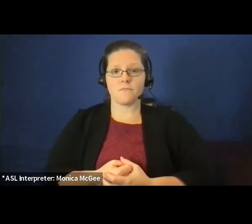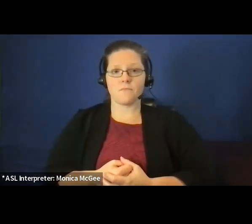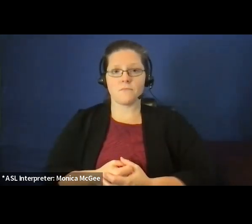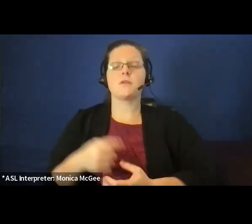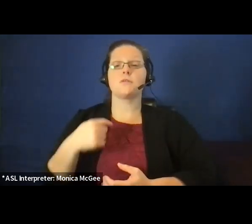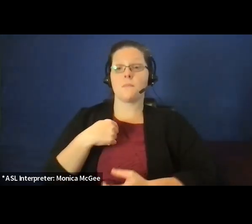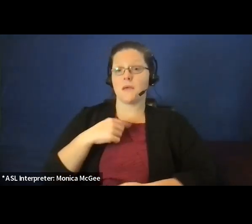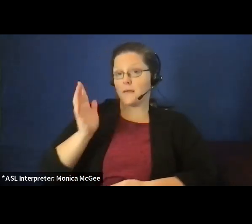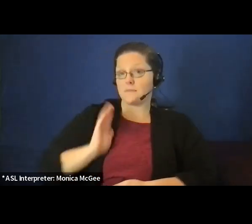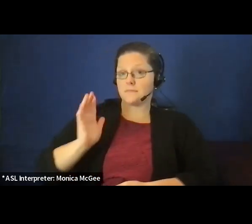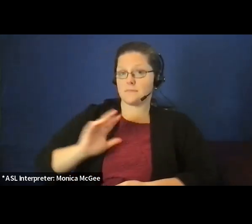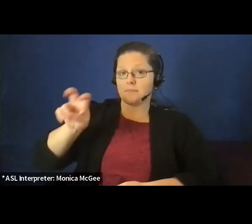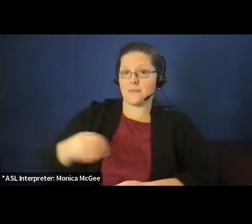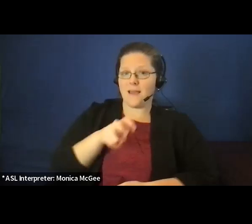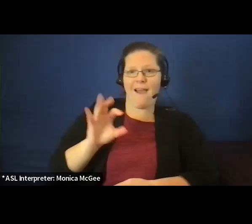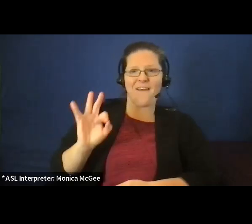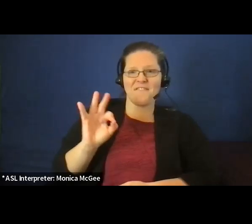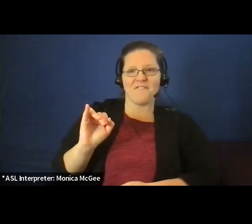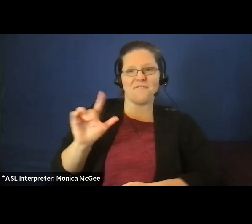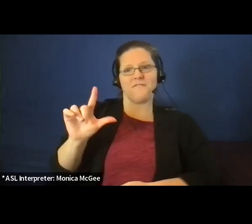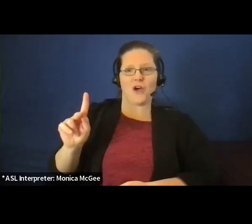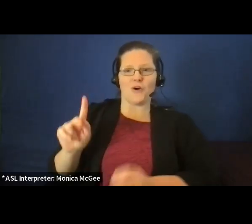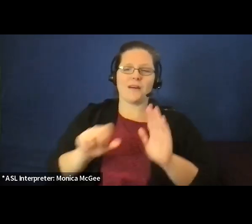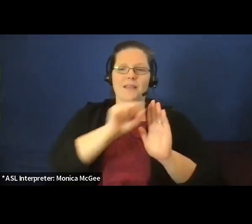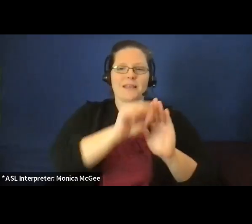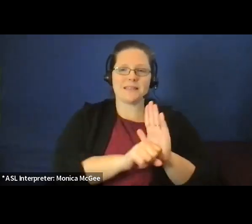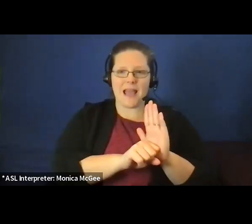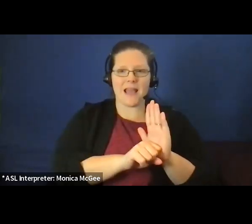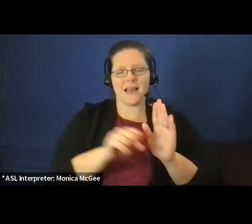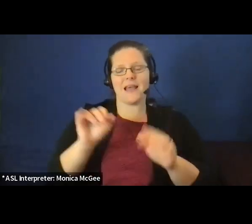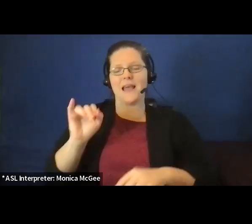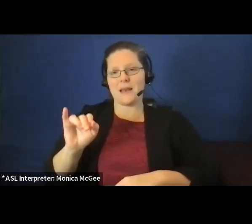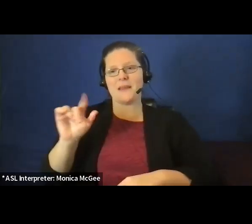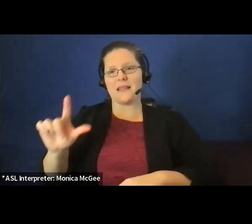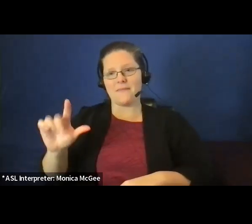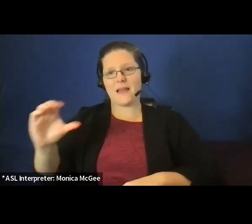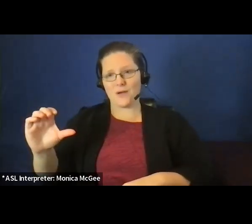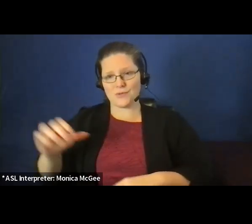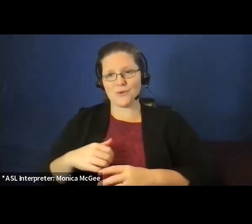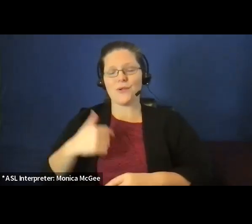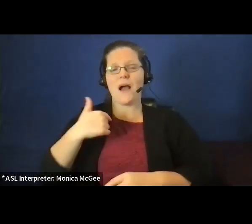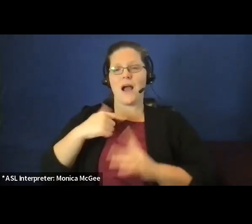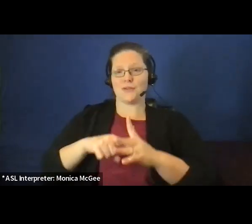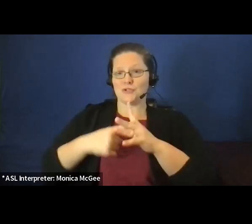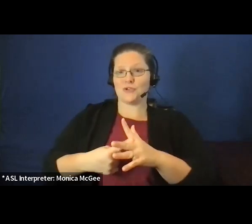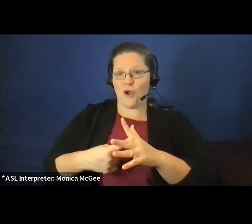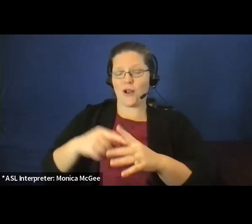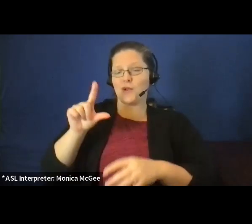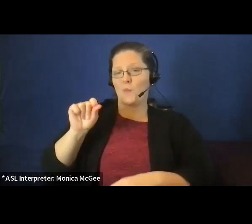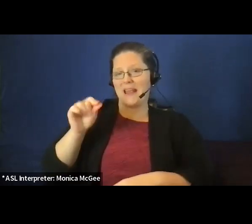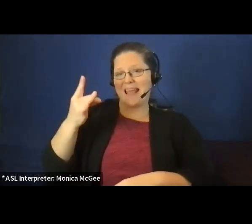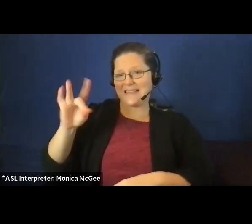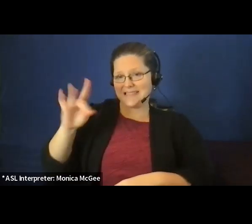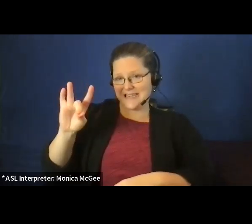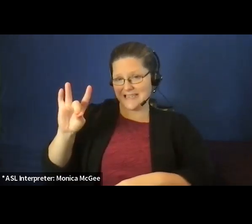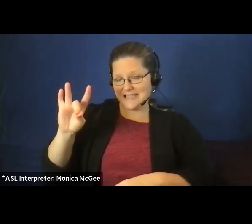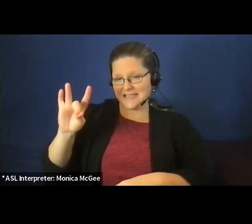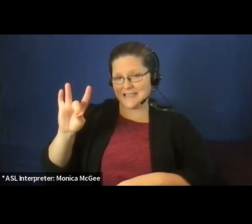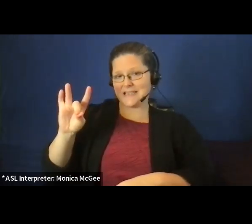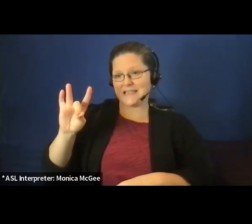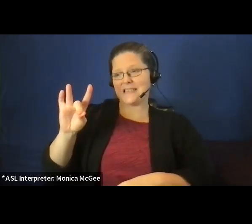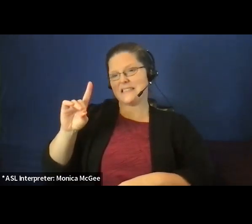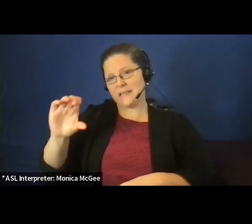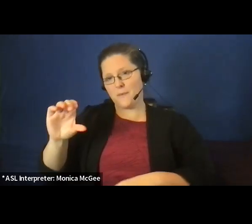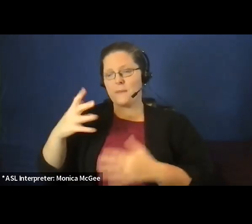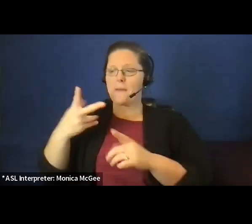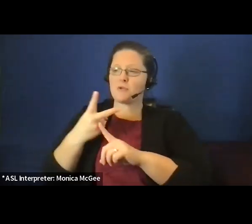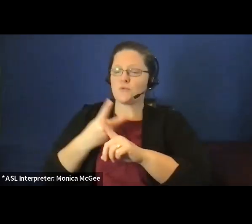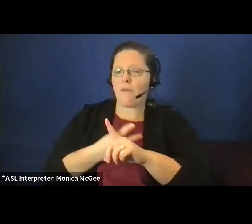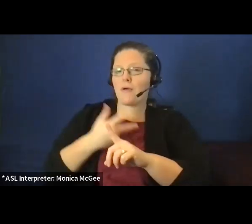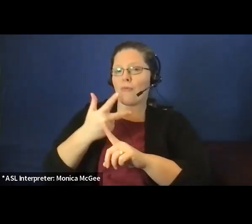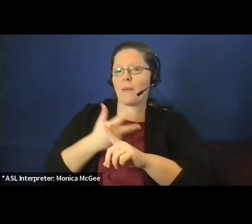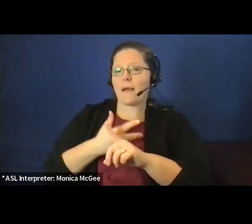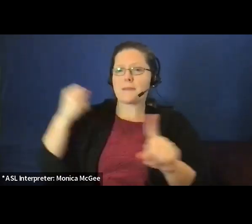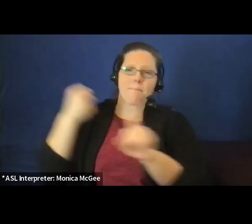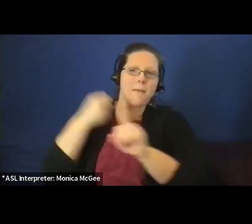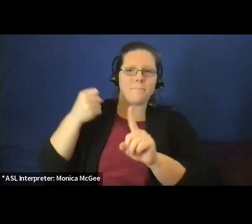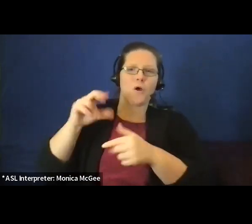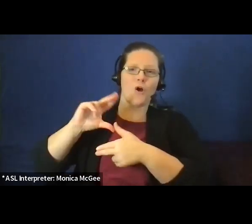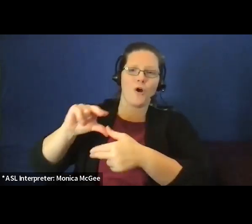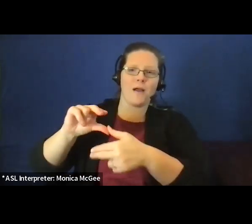type of response for a state. So when